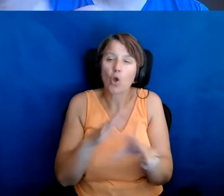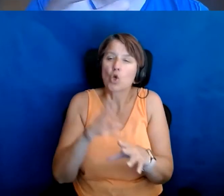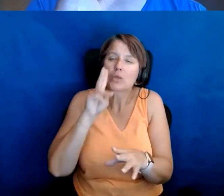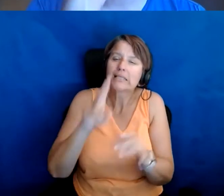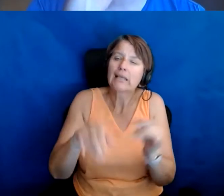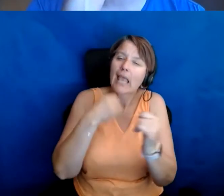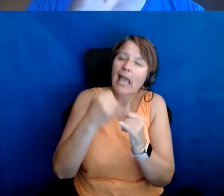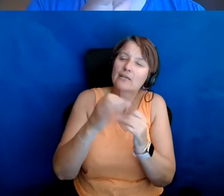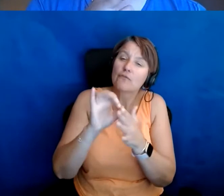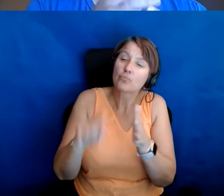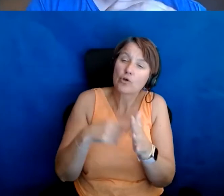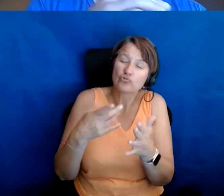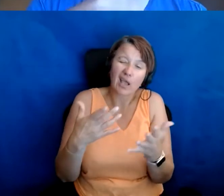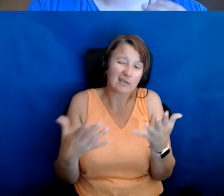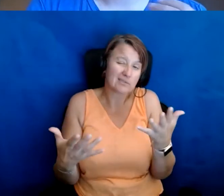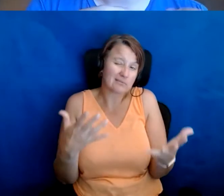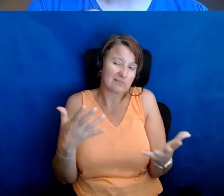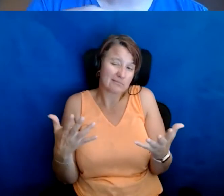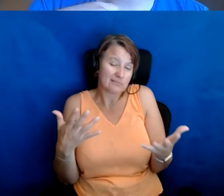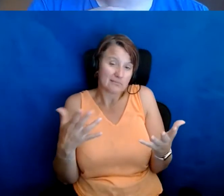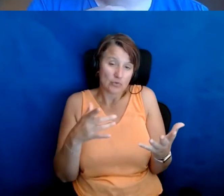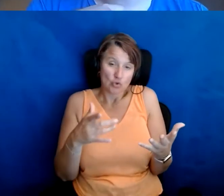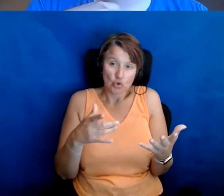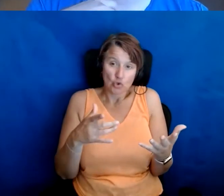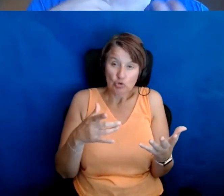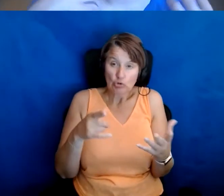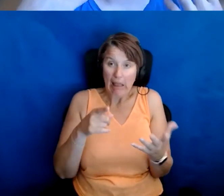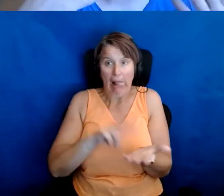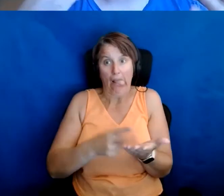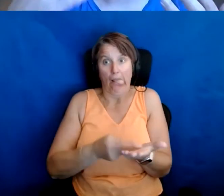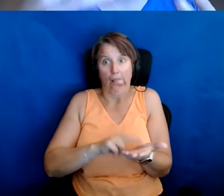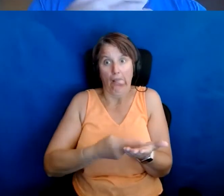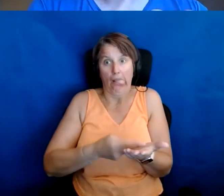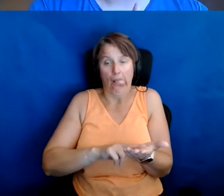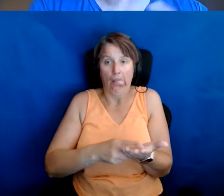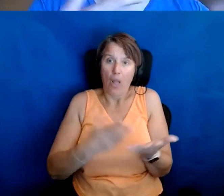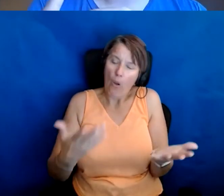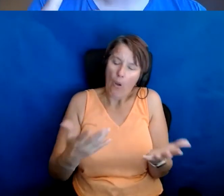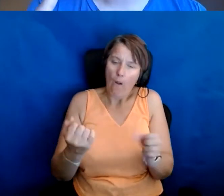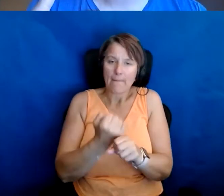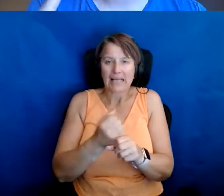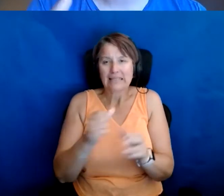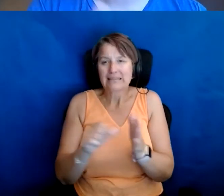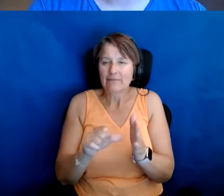Like does that - like do you have like sleepless nights? Or does it make it really difficult when you're trying to talk to people about it?